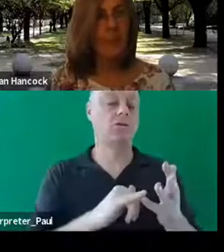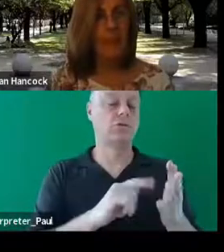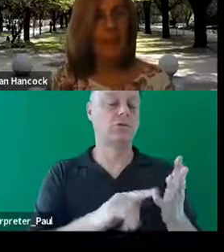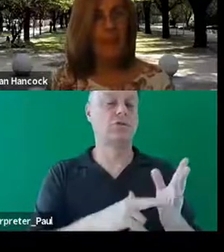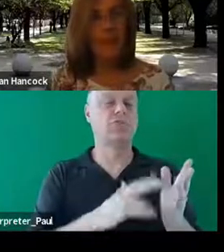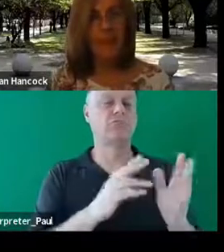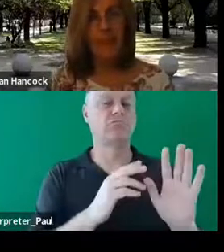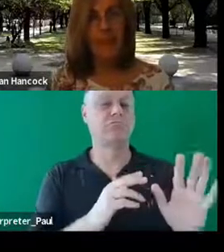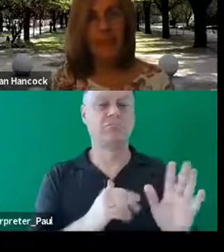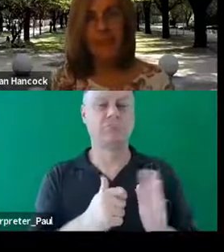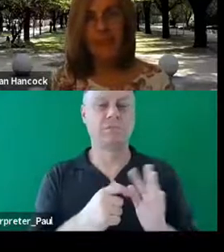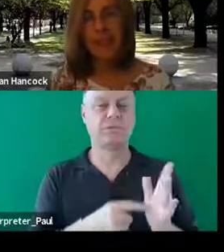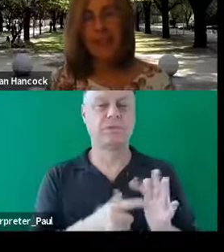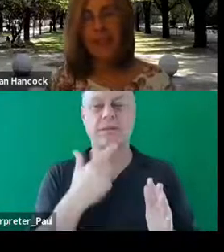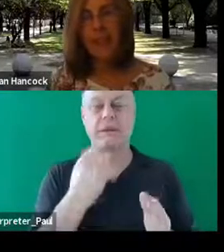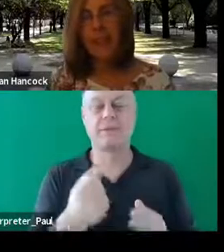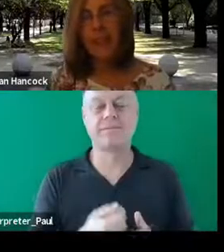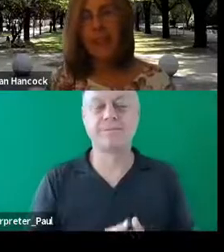That’s all right. DEBBIE: I’ll just ask Susan, if there's